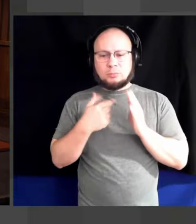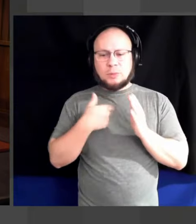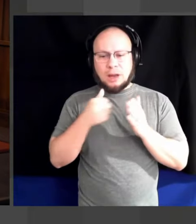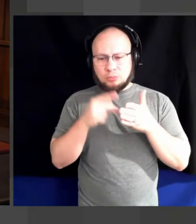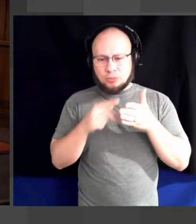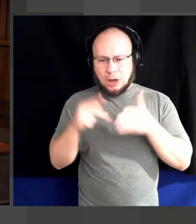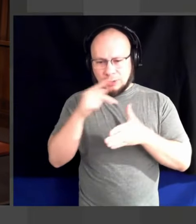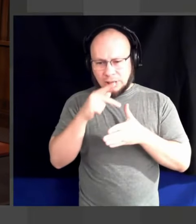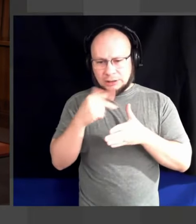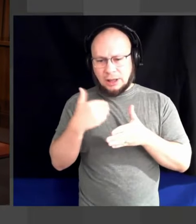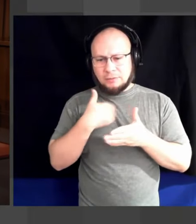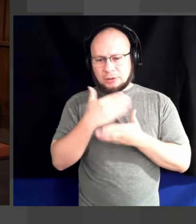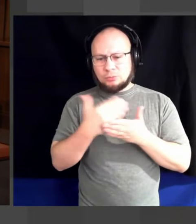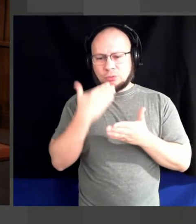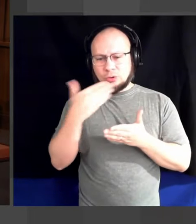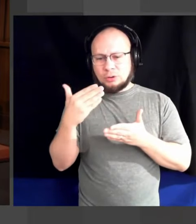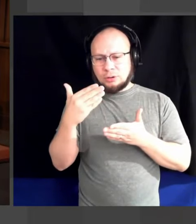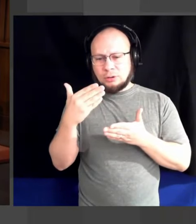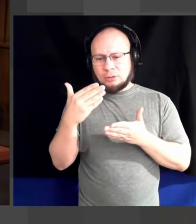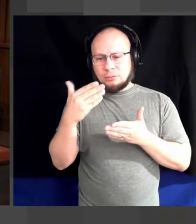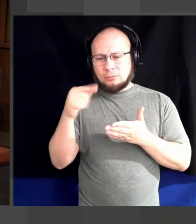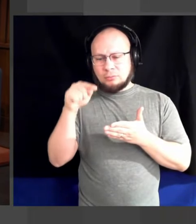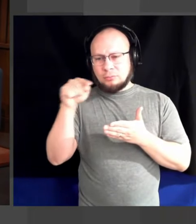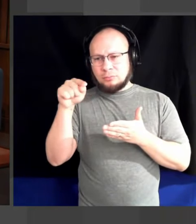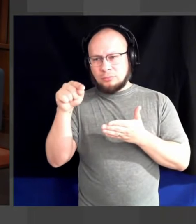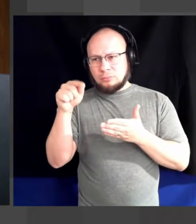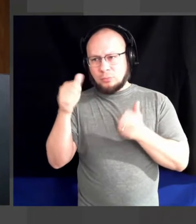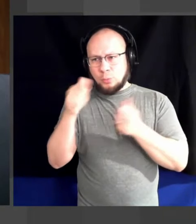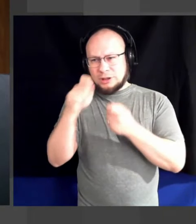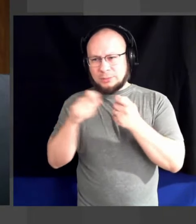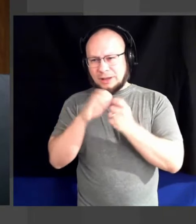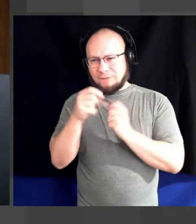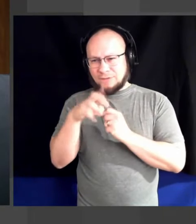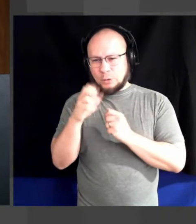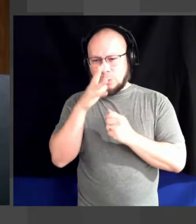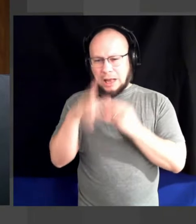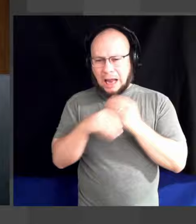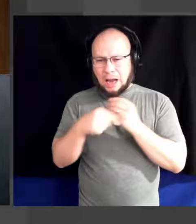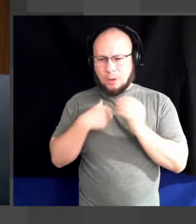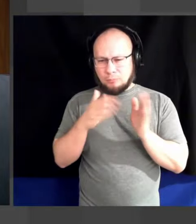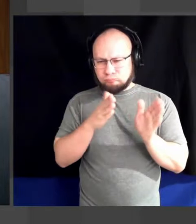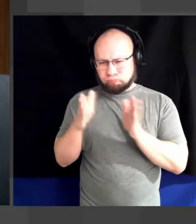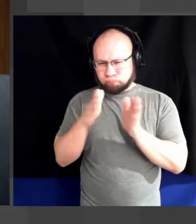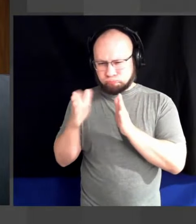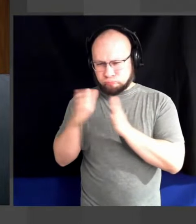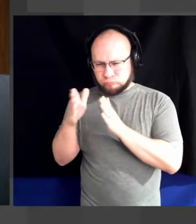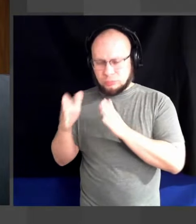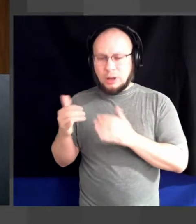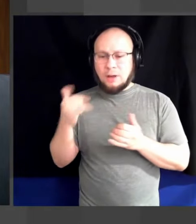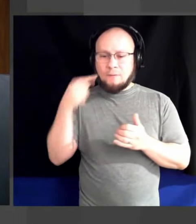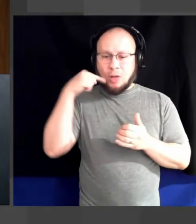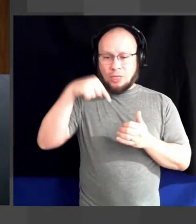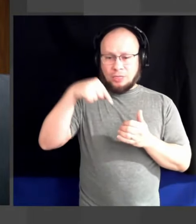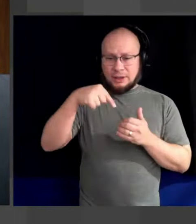UPDATE. THEY HELP US PRIORITIZE BETWEEN DIFFERENT FEATURES AND WHEN WE